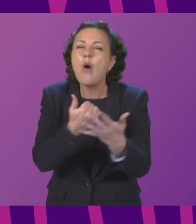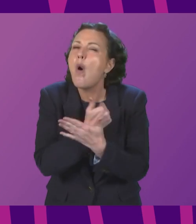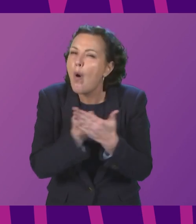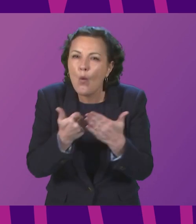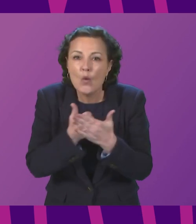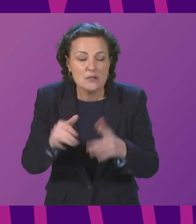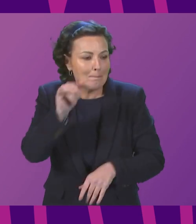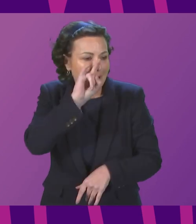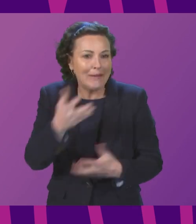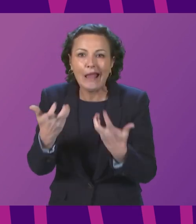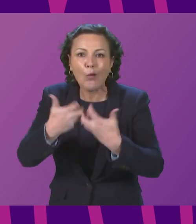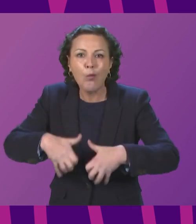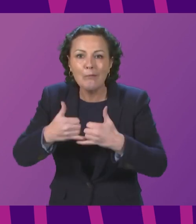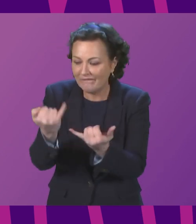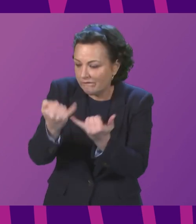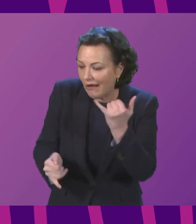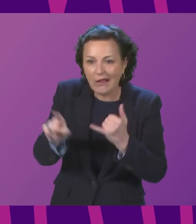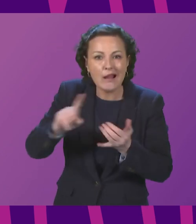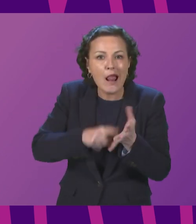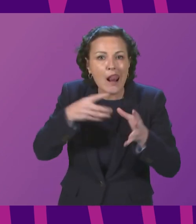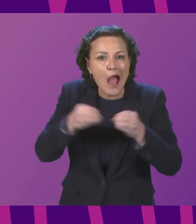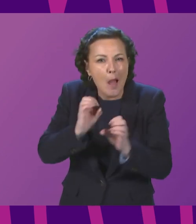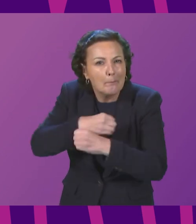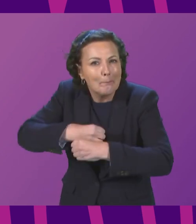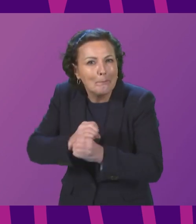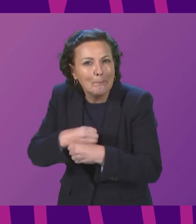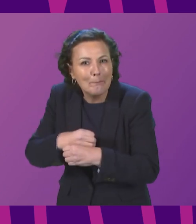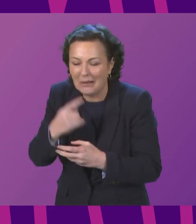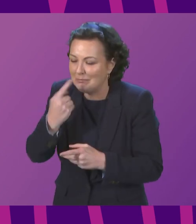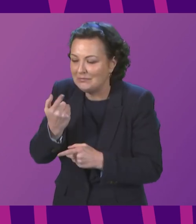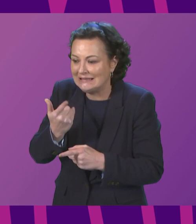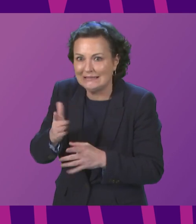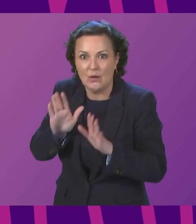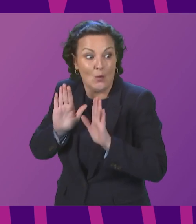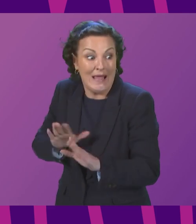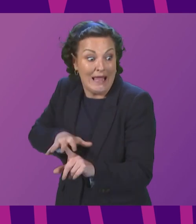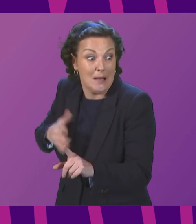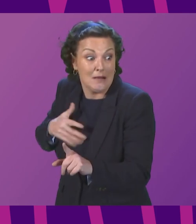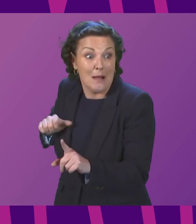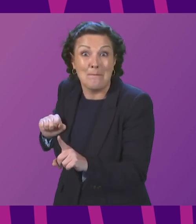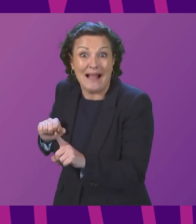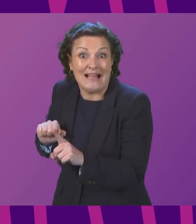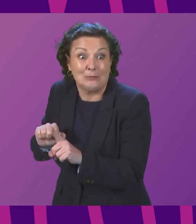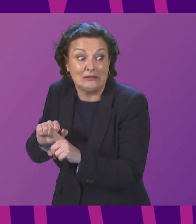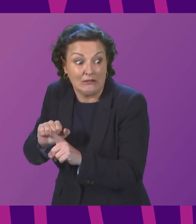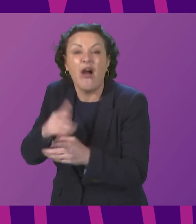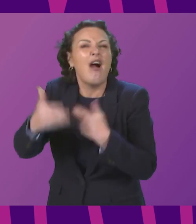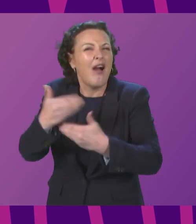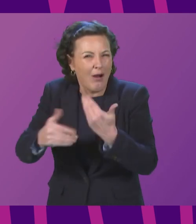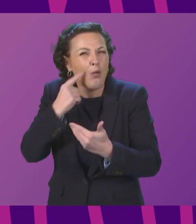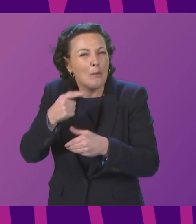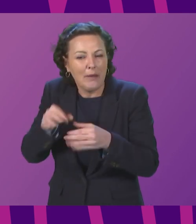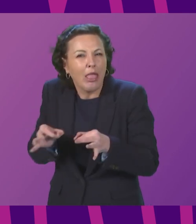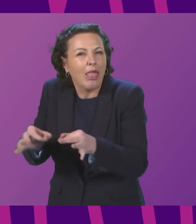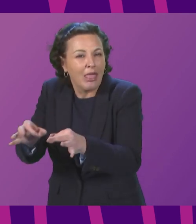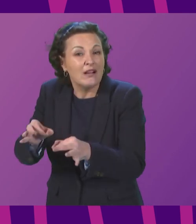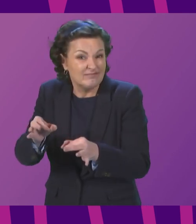failure in one of the labs, it will be down while equipment is repaired. Right now, one